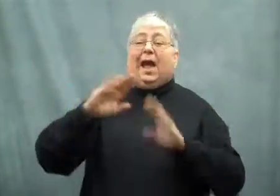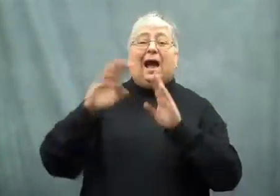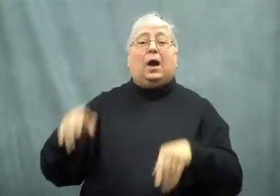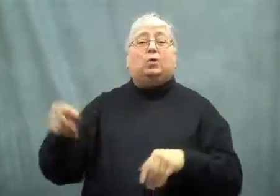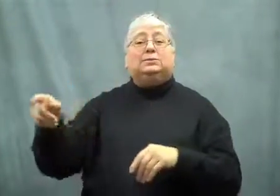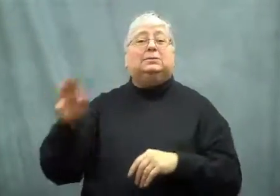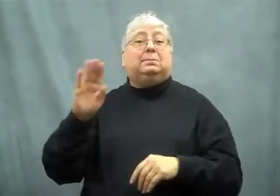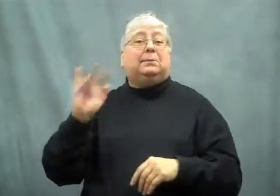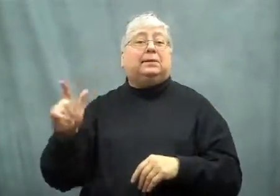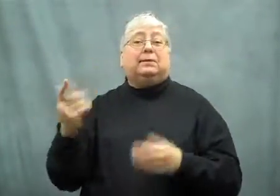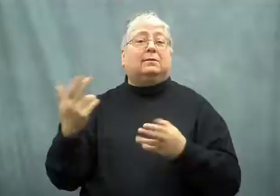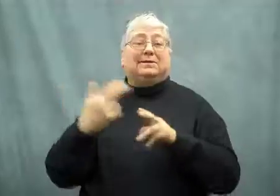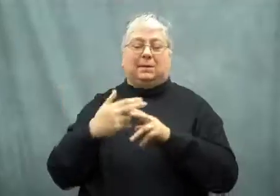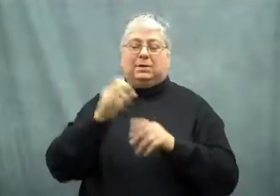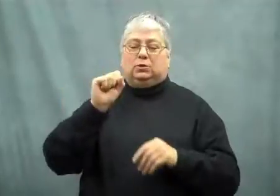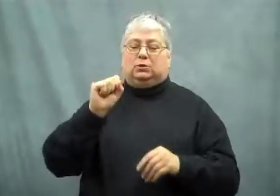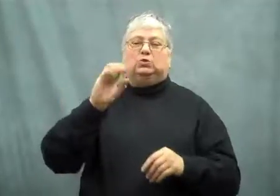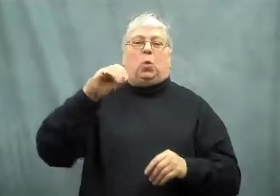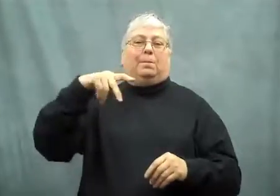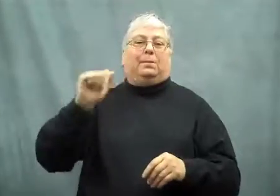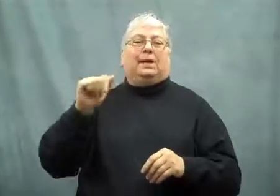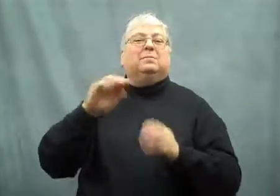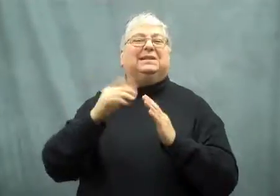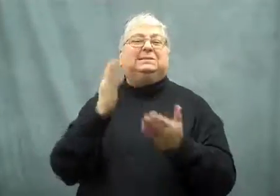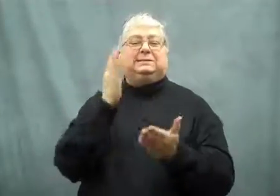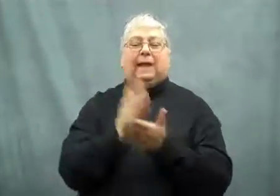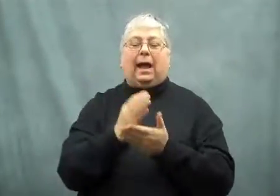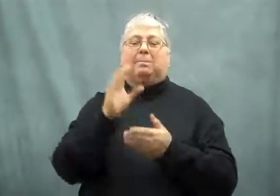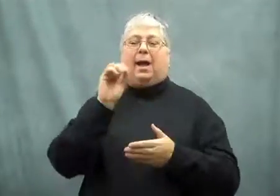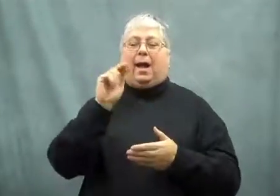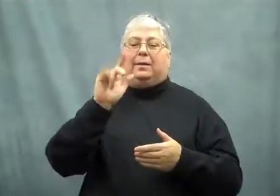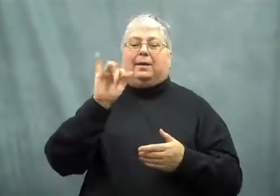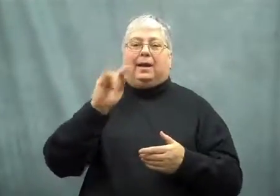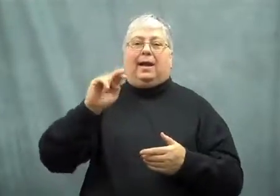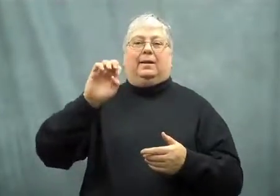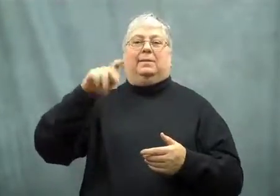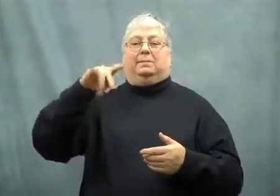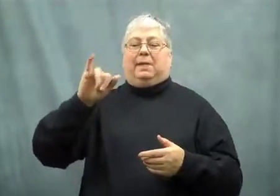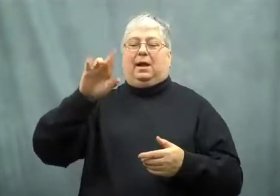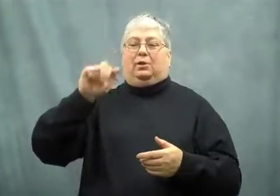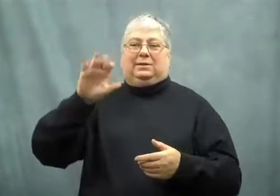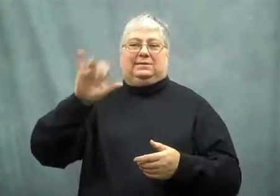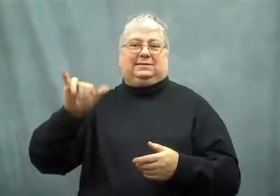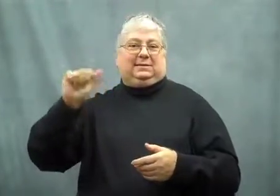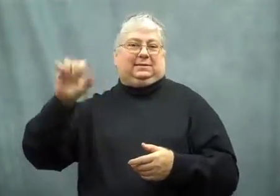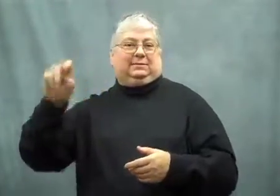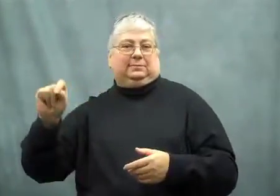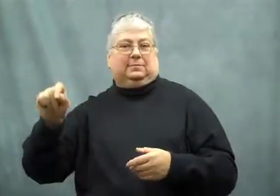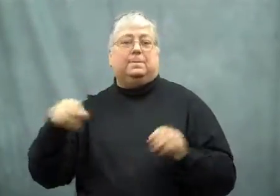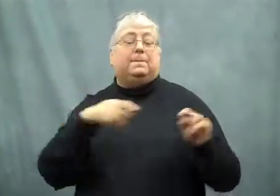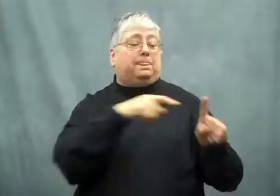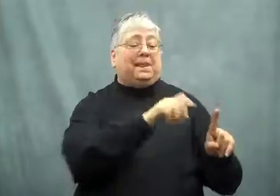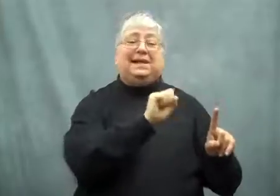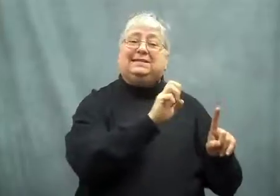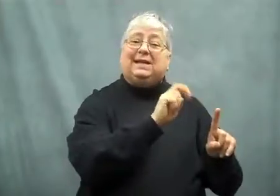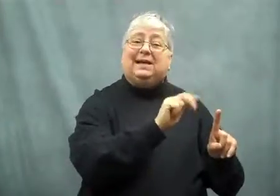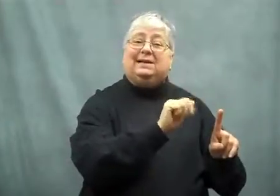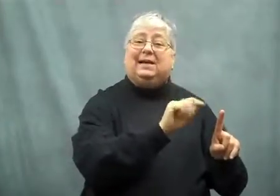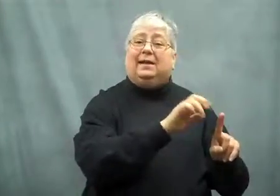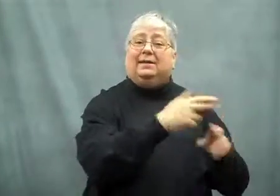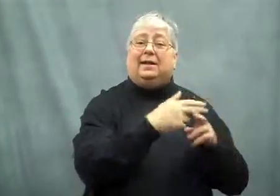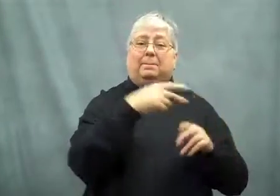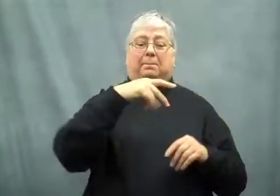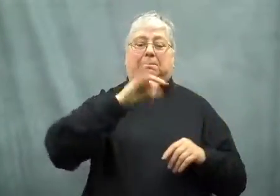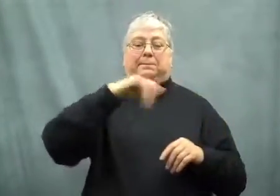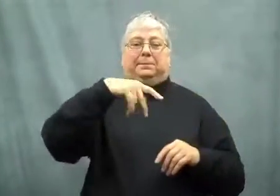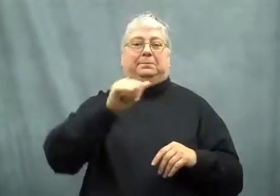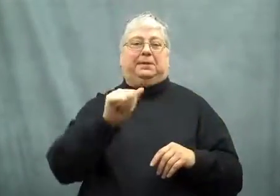The House bill is named SOPA, (Stop Online Piracy Act).